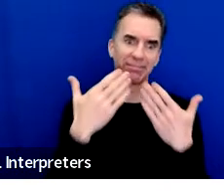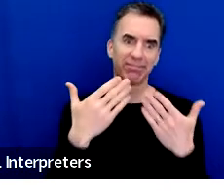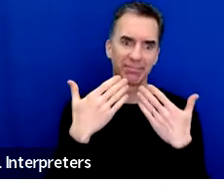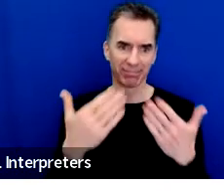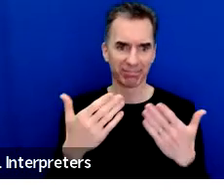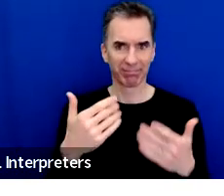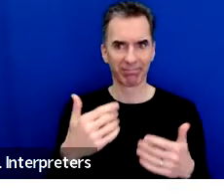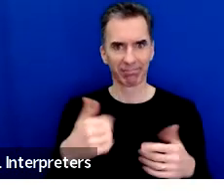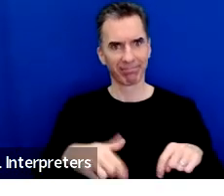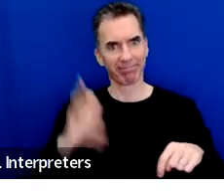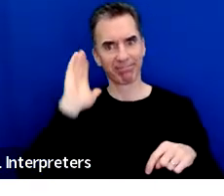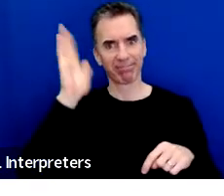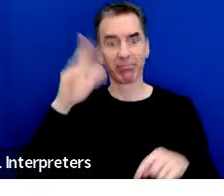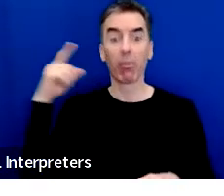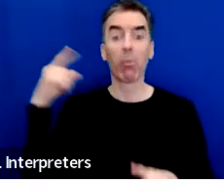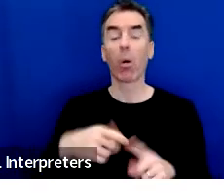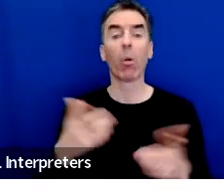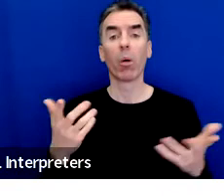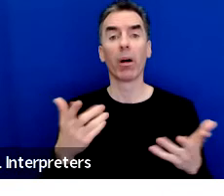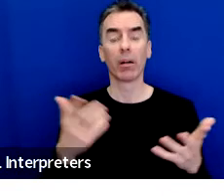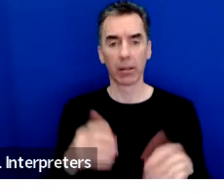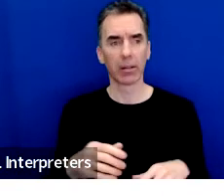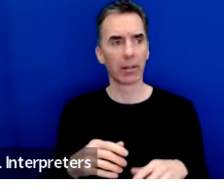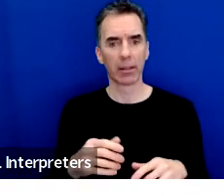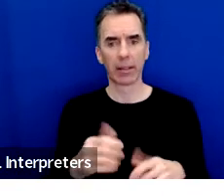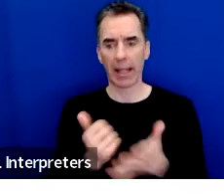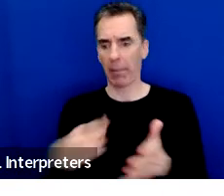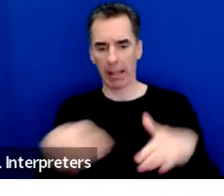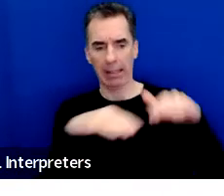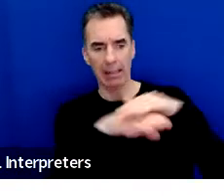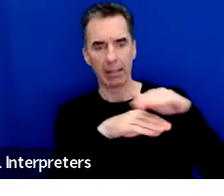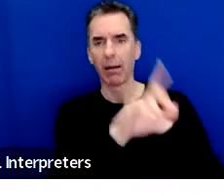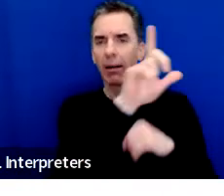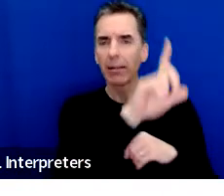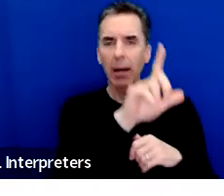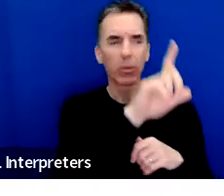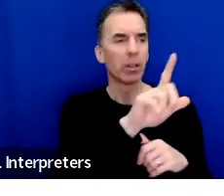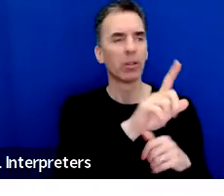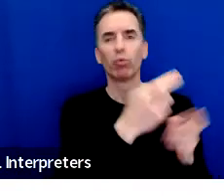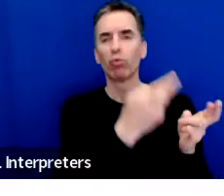It starts with access using library resources for equitable access to core materials.